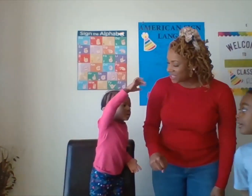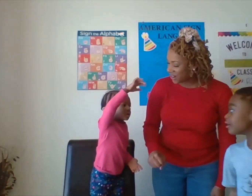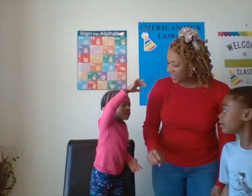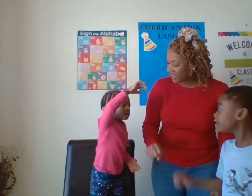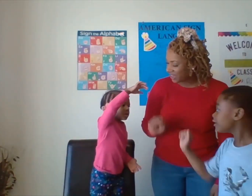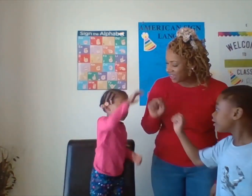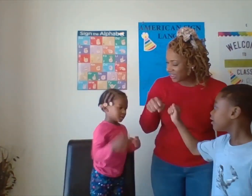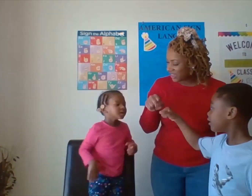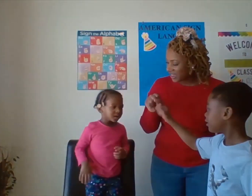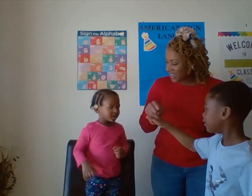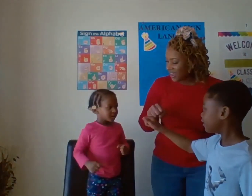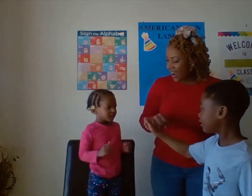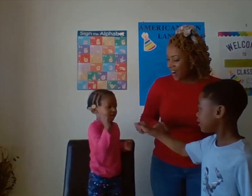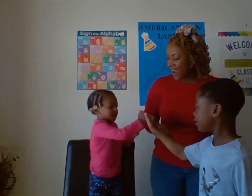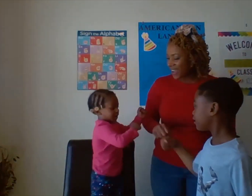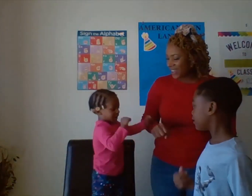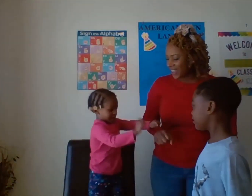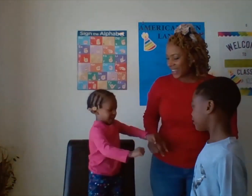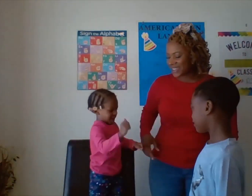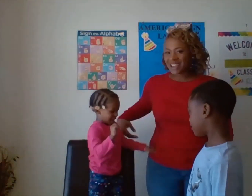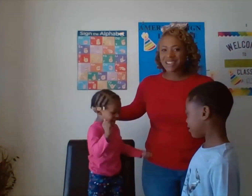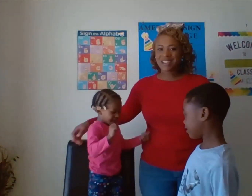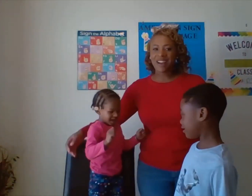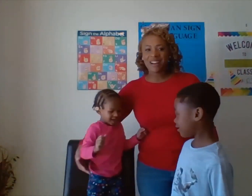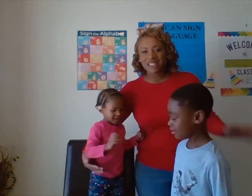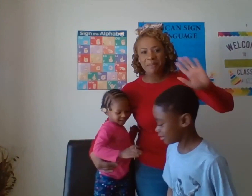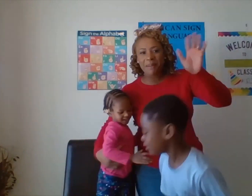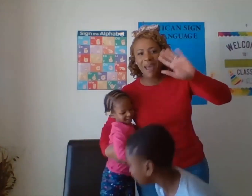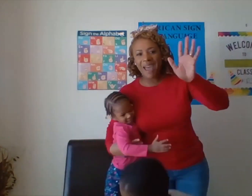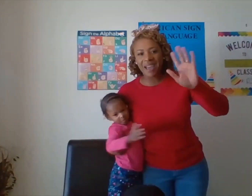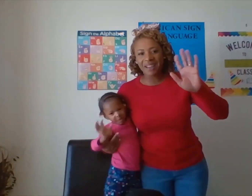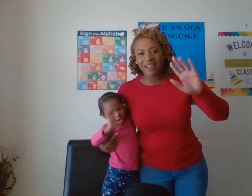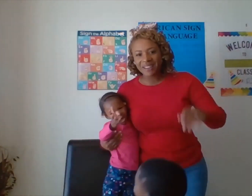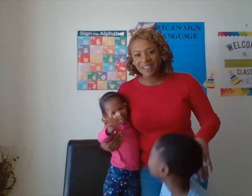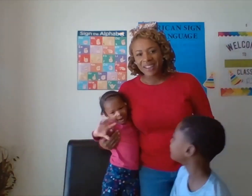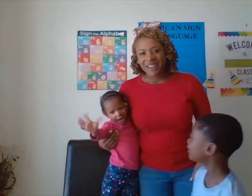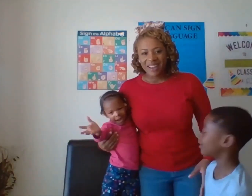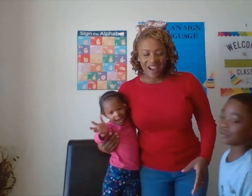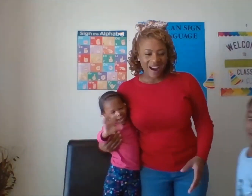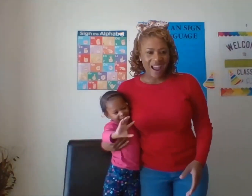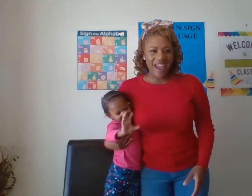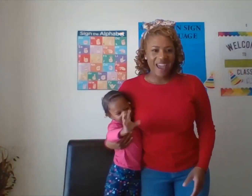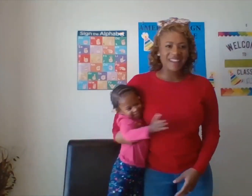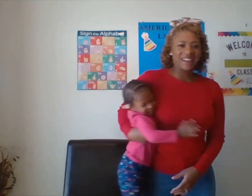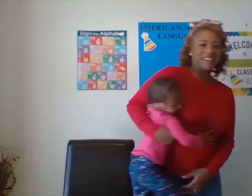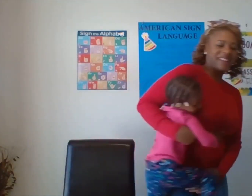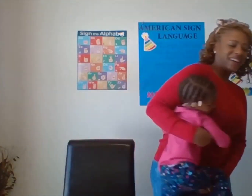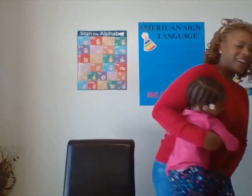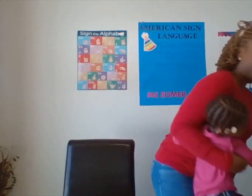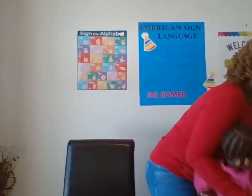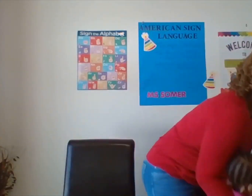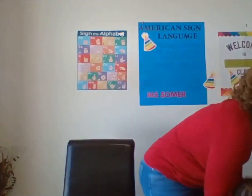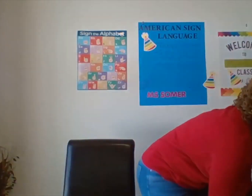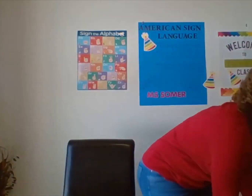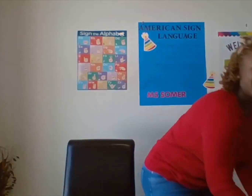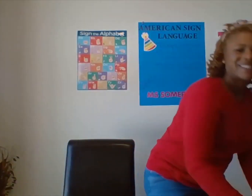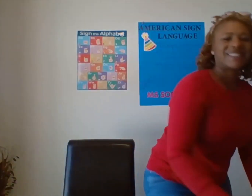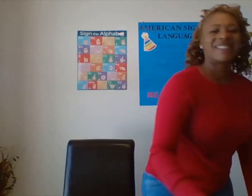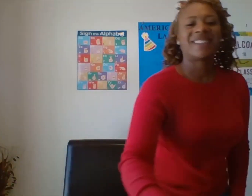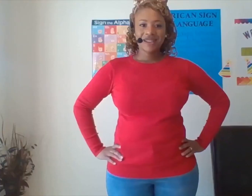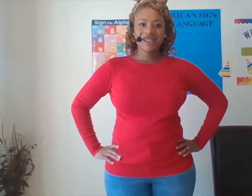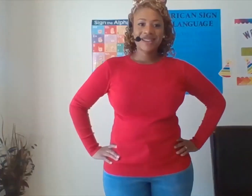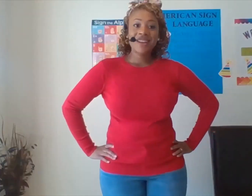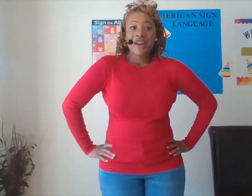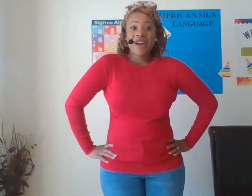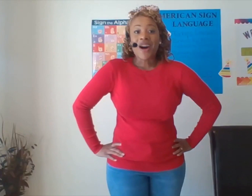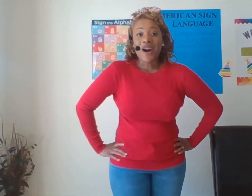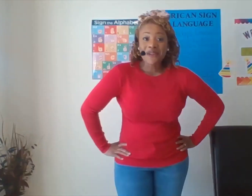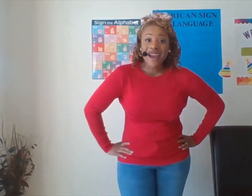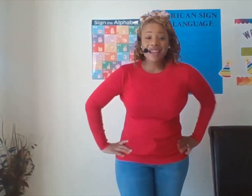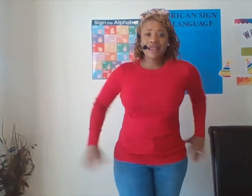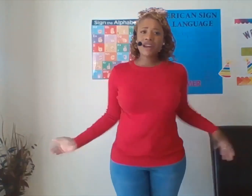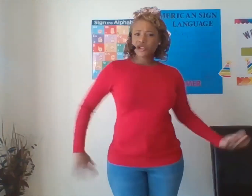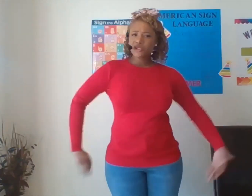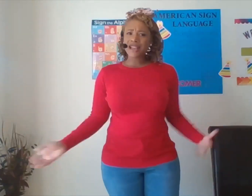journey alright then let's get started say bye bye alright now that you guys